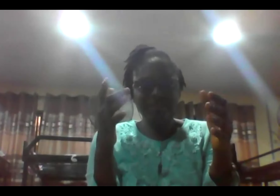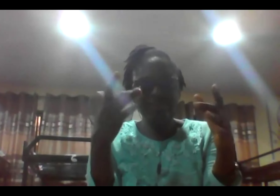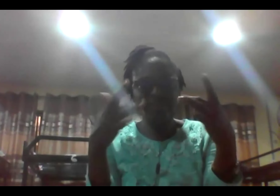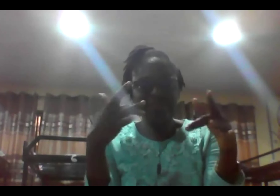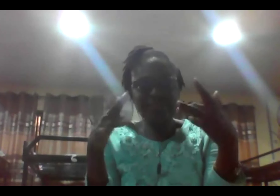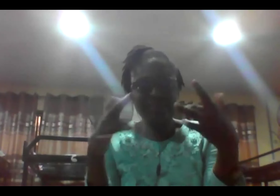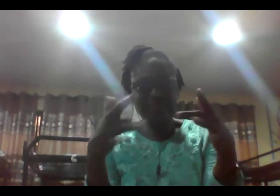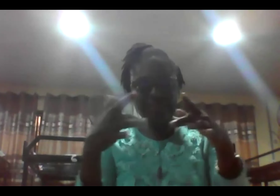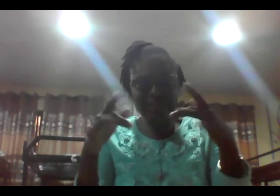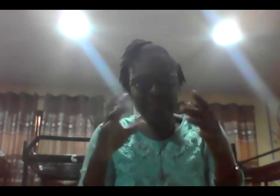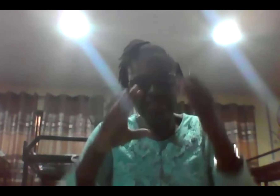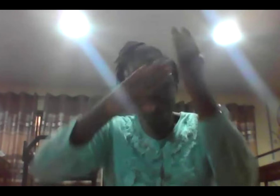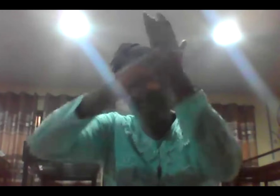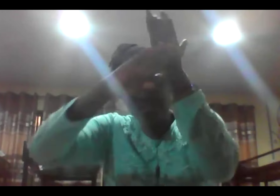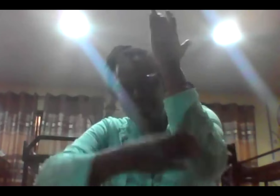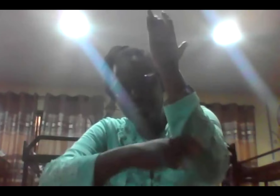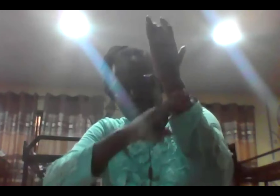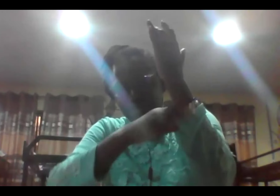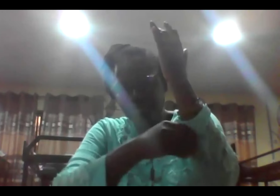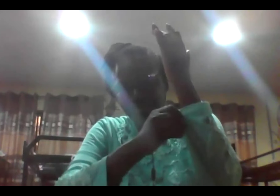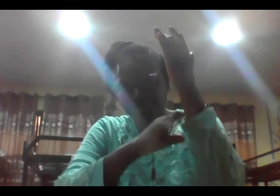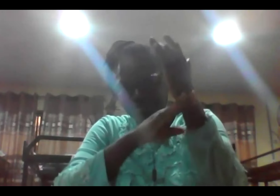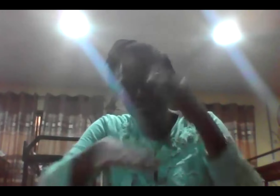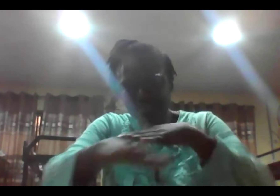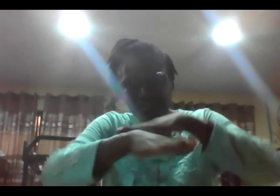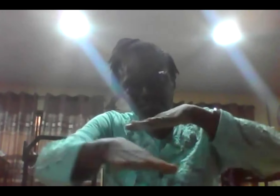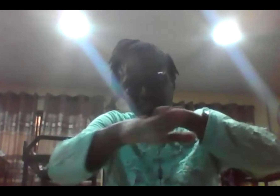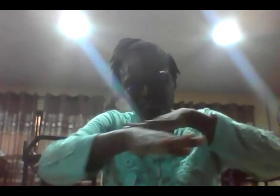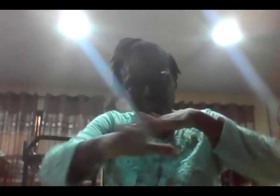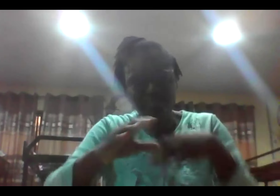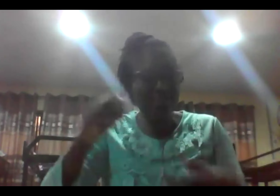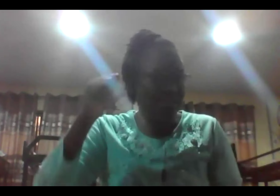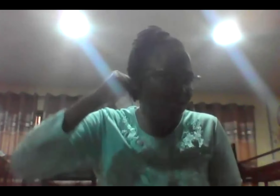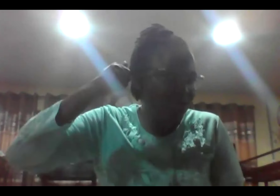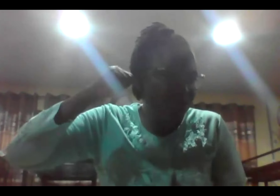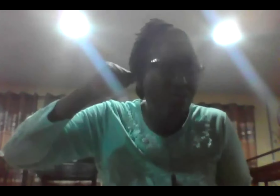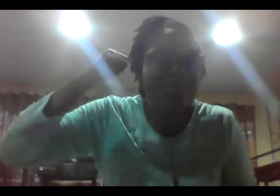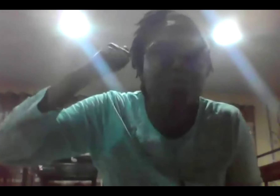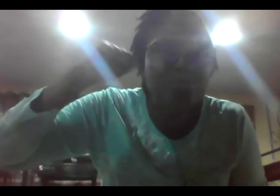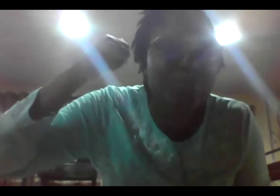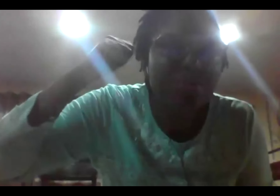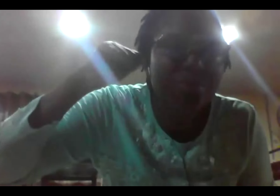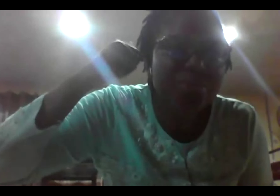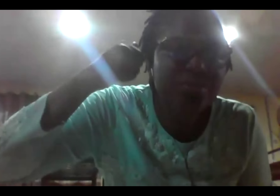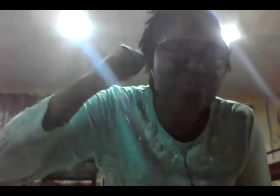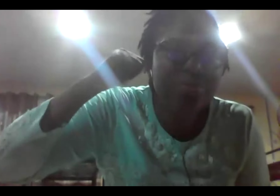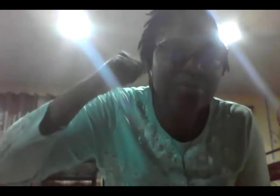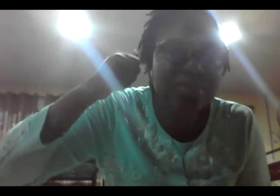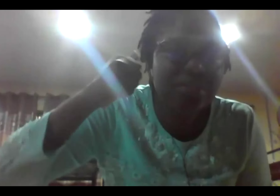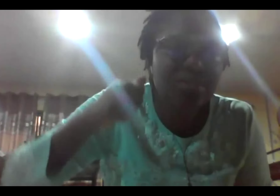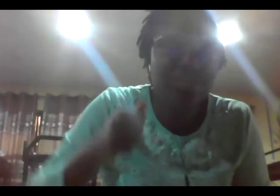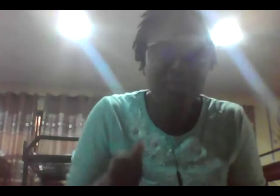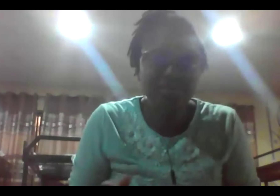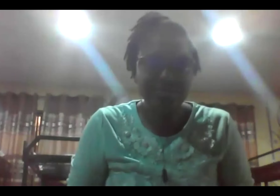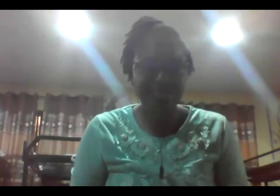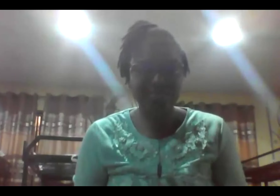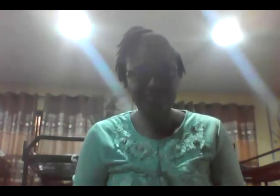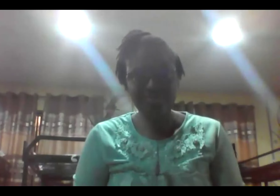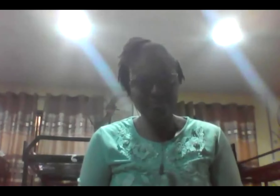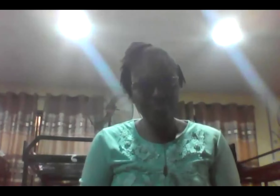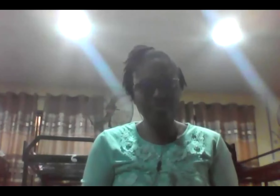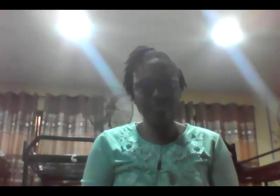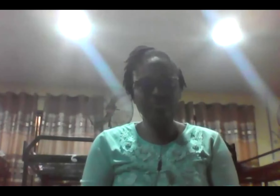is below the where you have the menu where you see the the audio video participants, you will not see. Okay, even infinix 0 8. Please also rename.